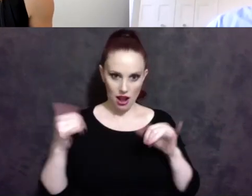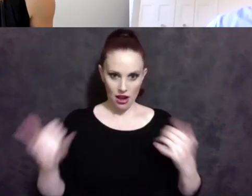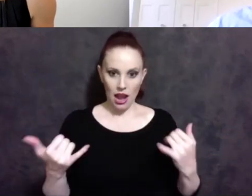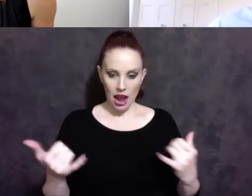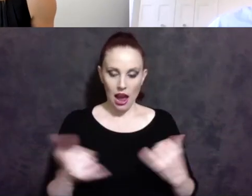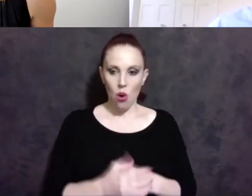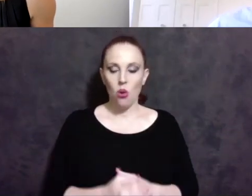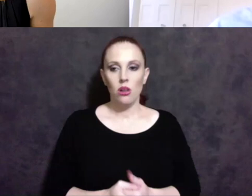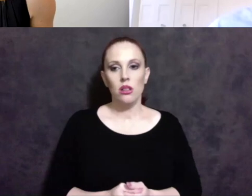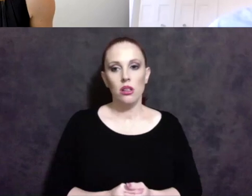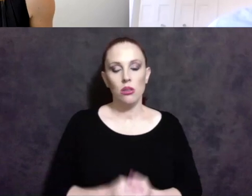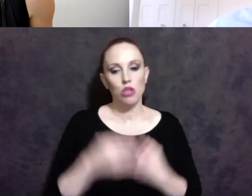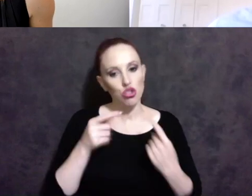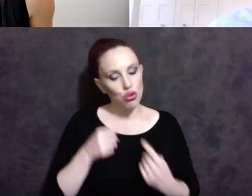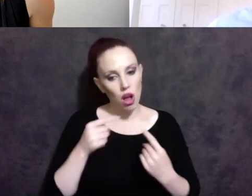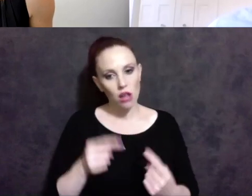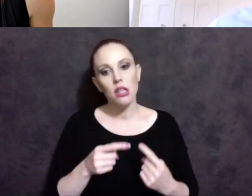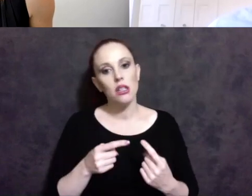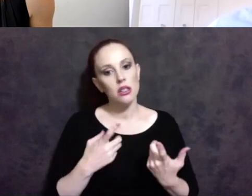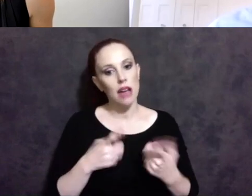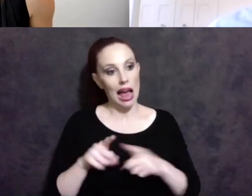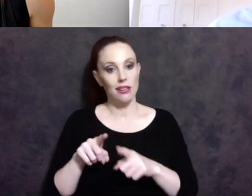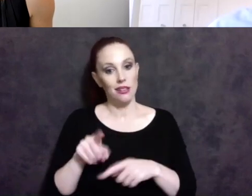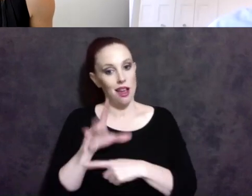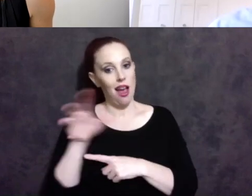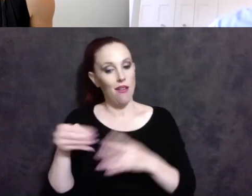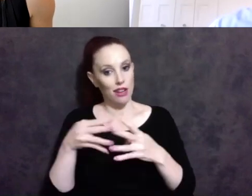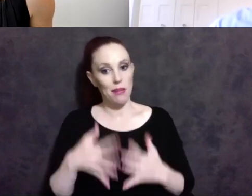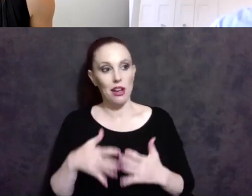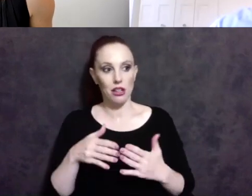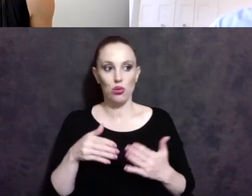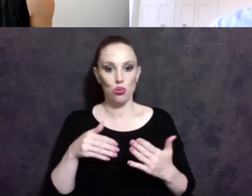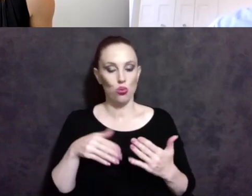we are struggling, as African Americans to deal with so many different things, that sense